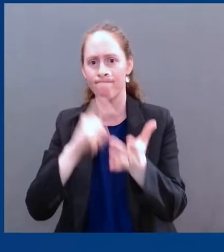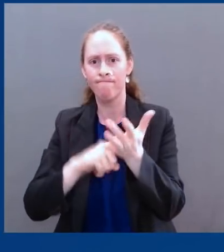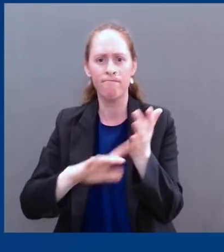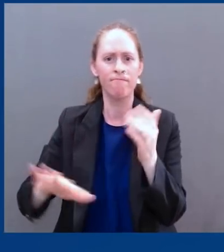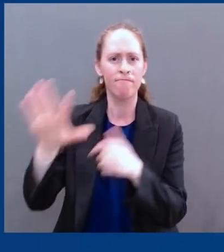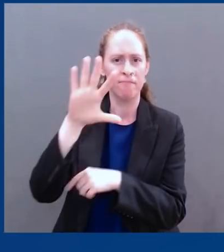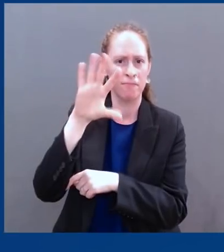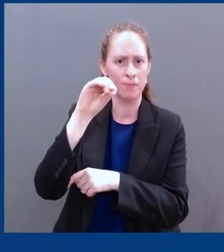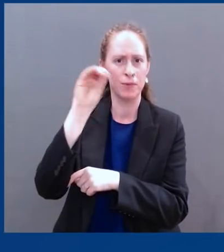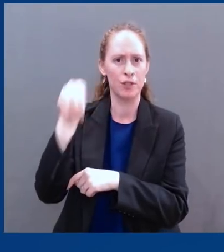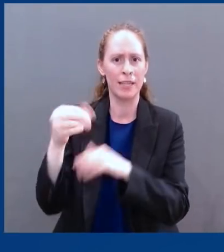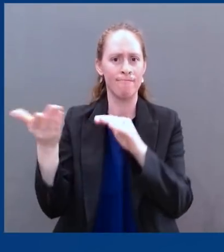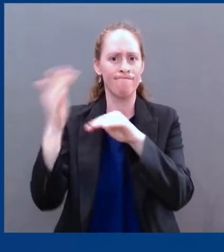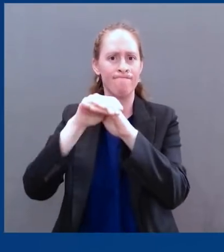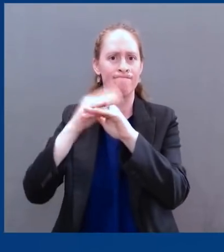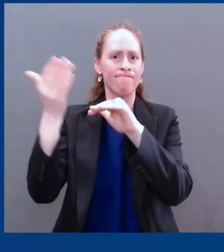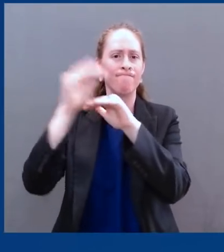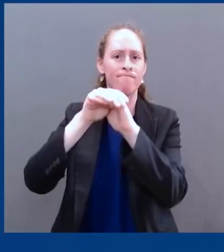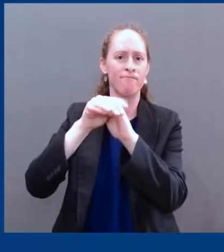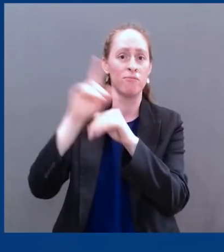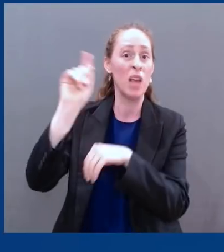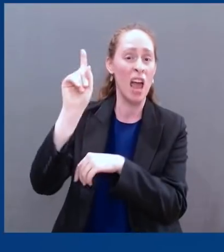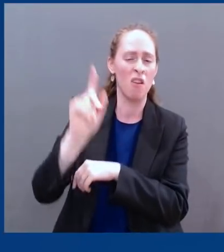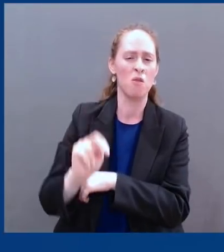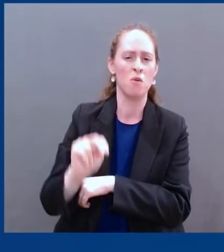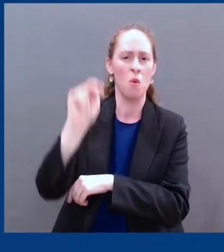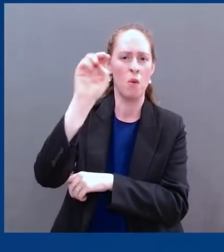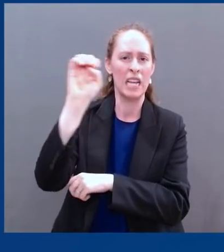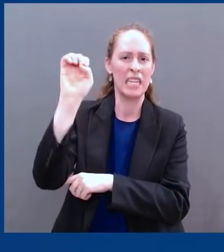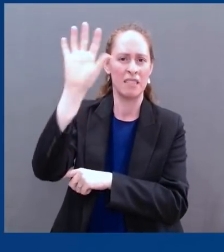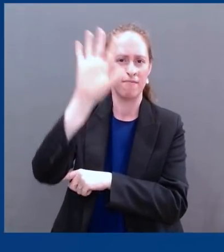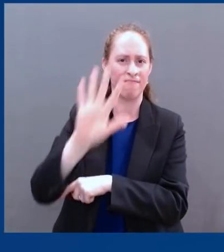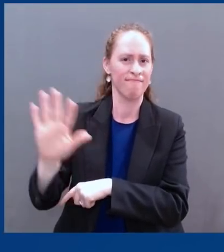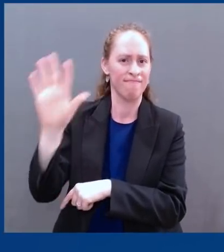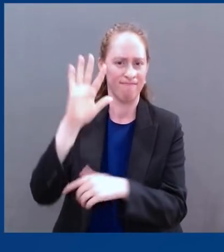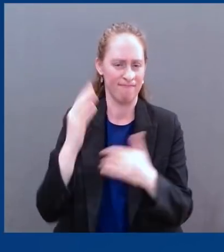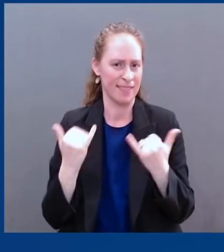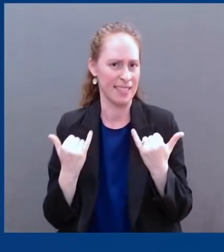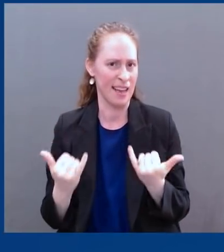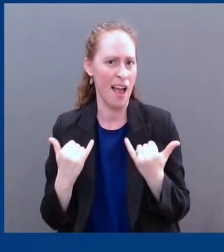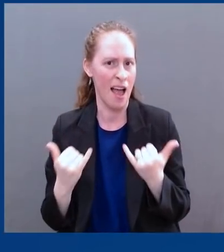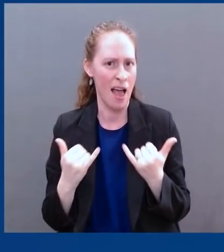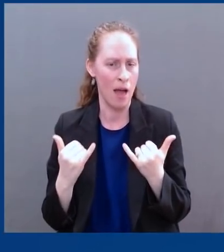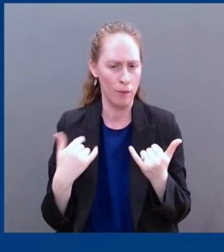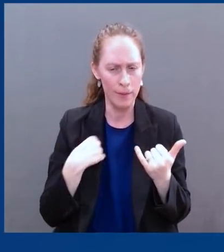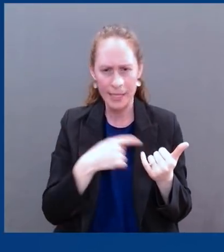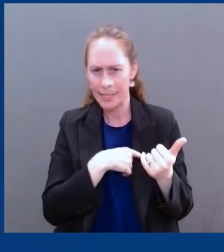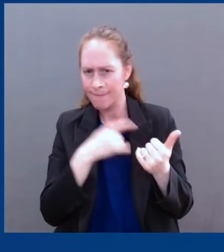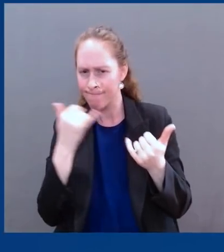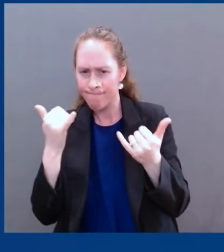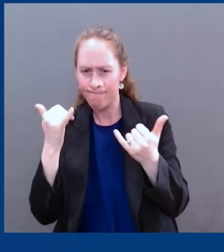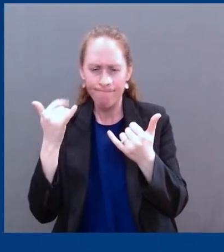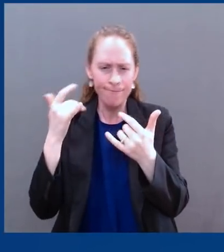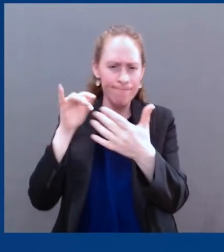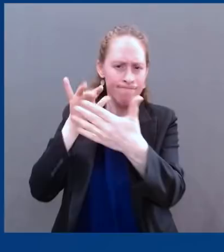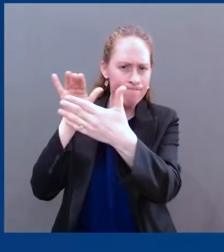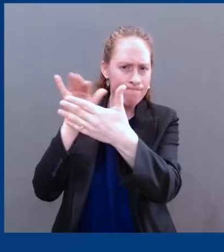is something that we are closely watching as we look for any indication of an increase in severe disease from COVID-19